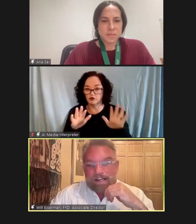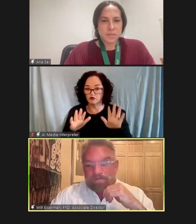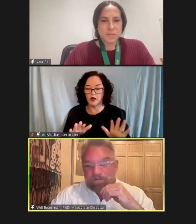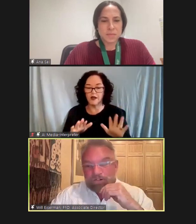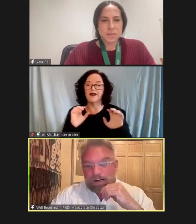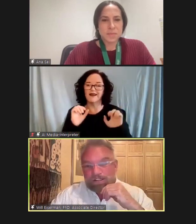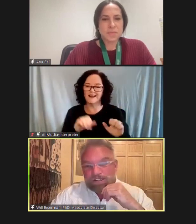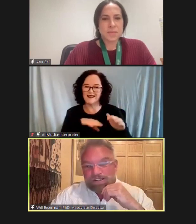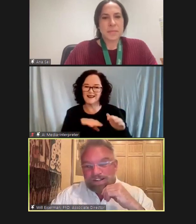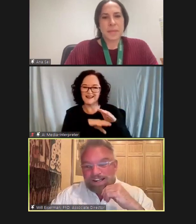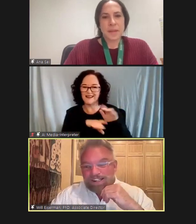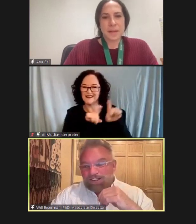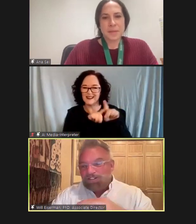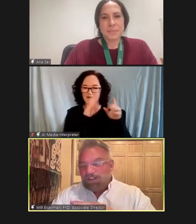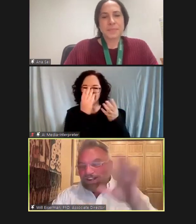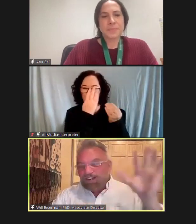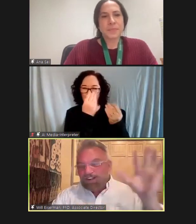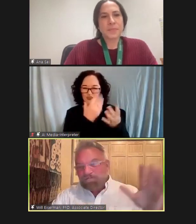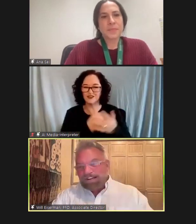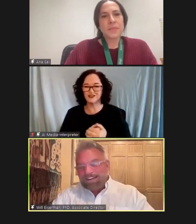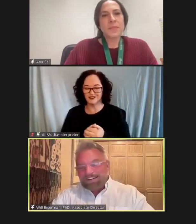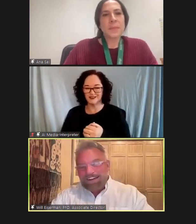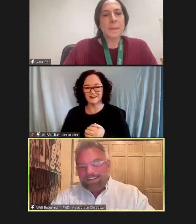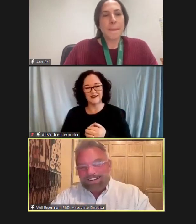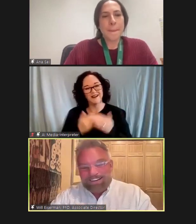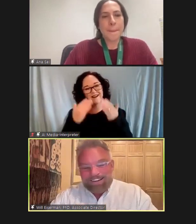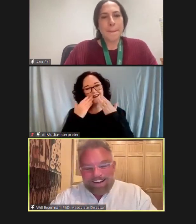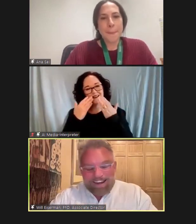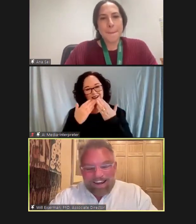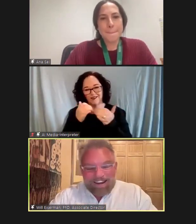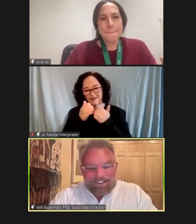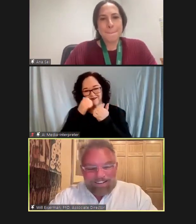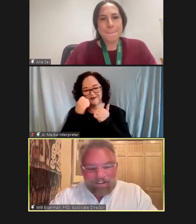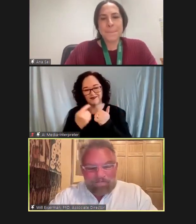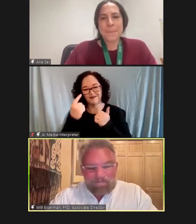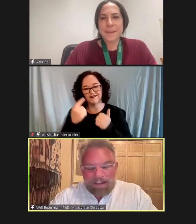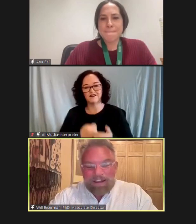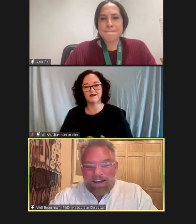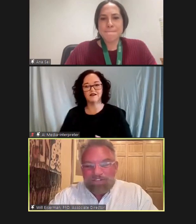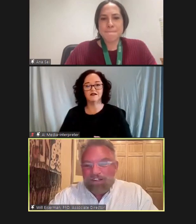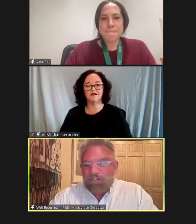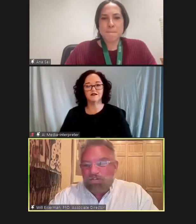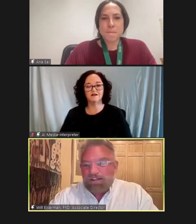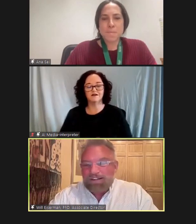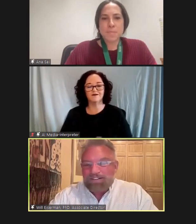information so thank you everybody again